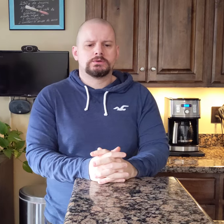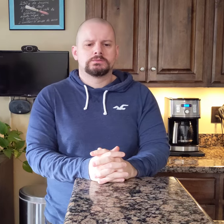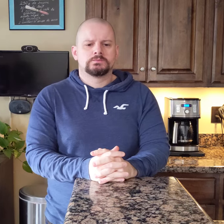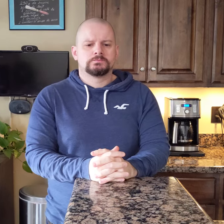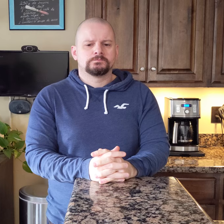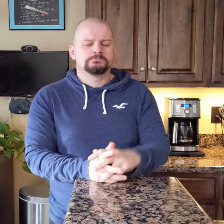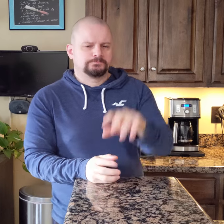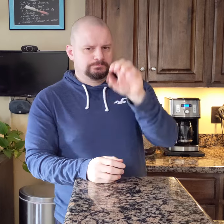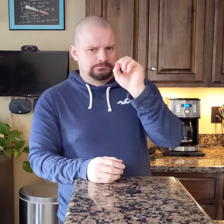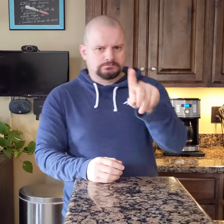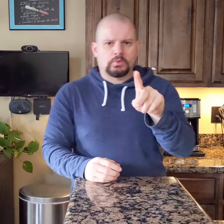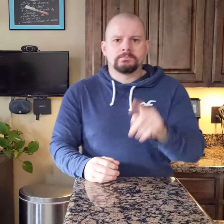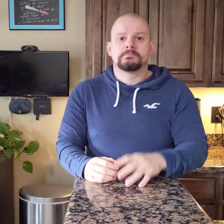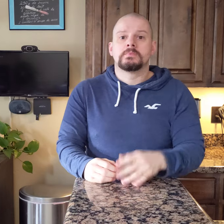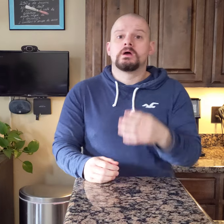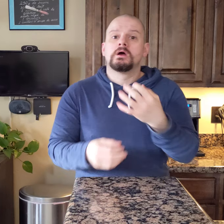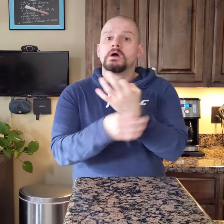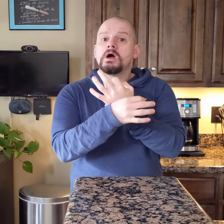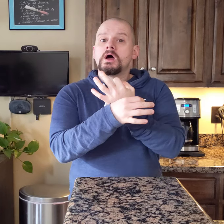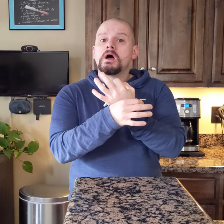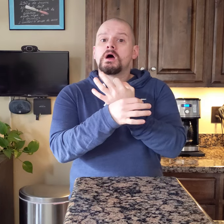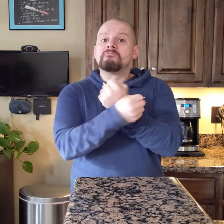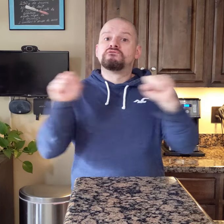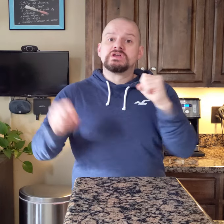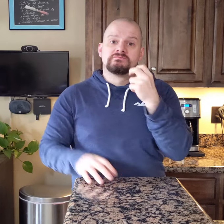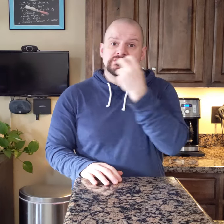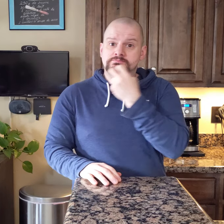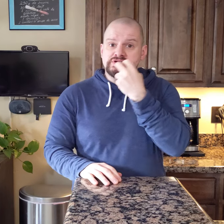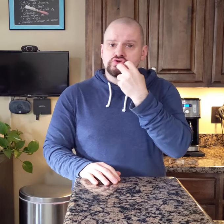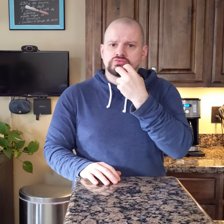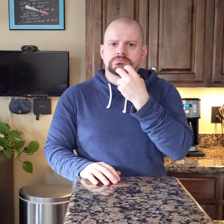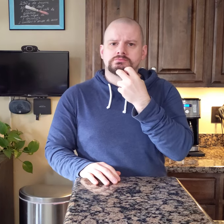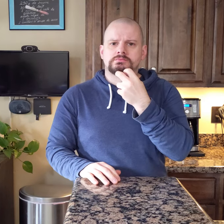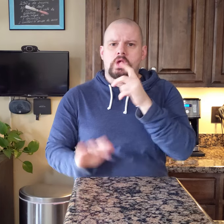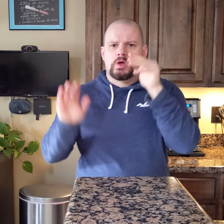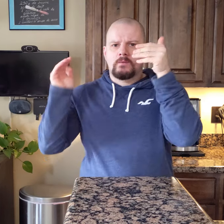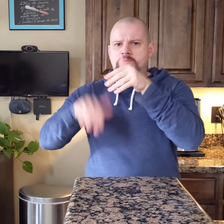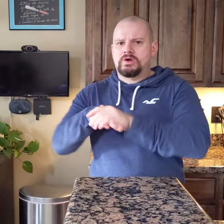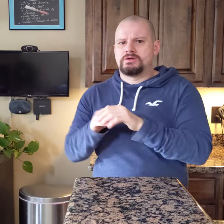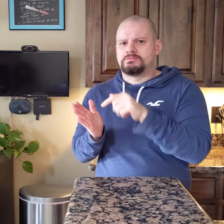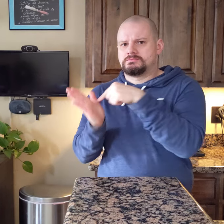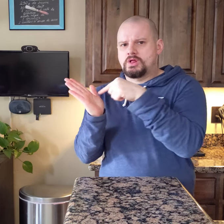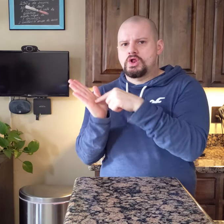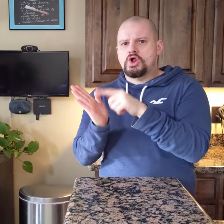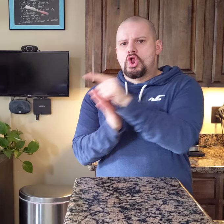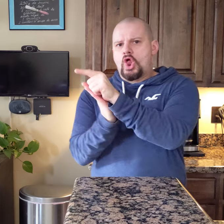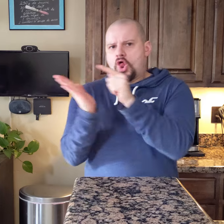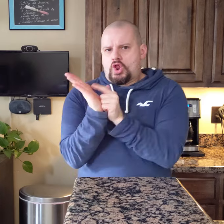OK, Freedom of Speech focuses on the law.